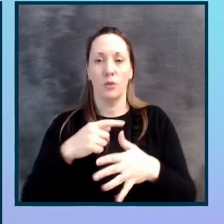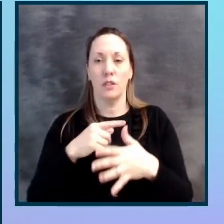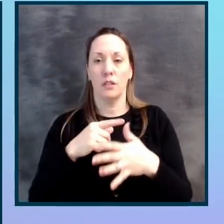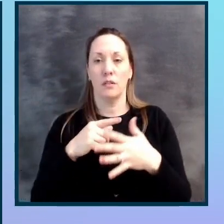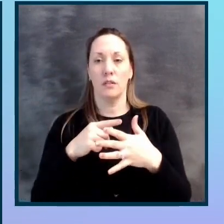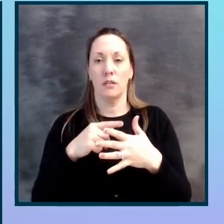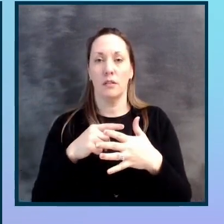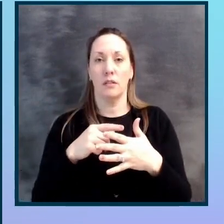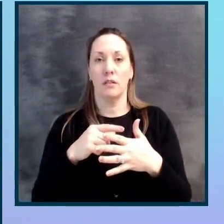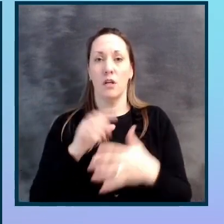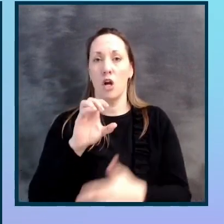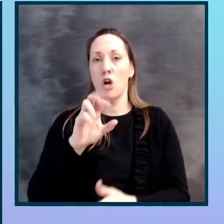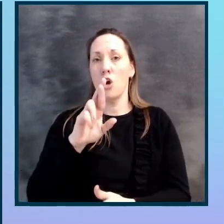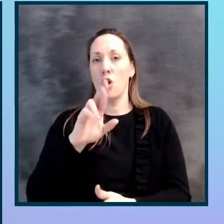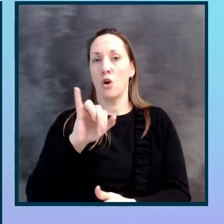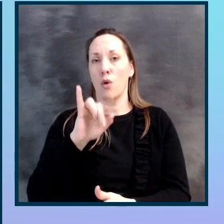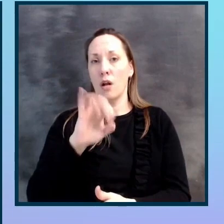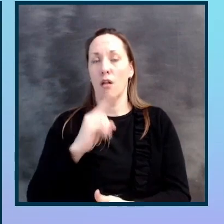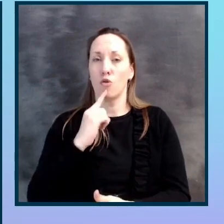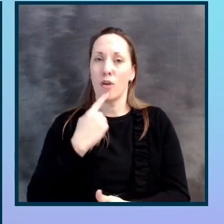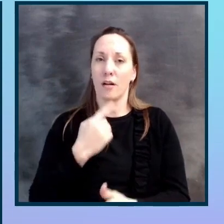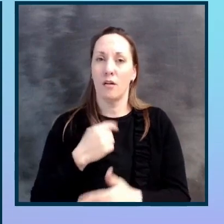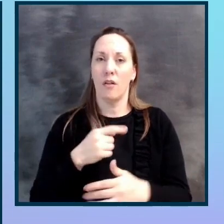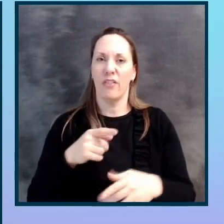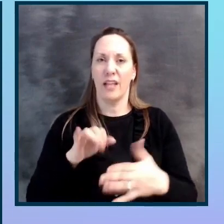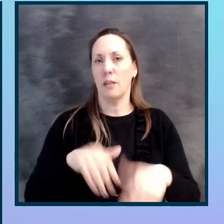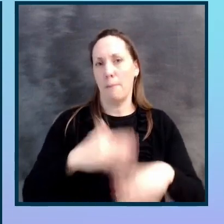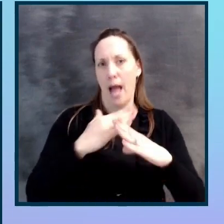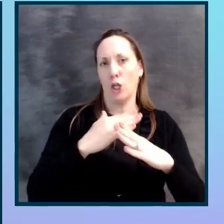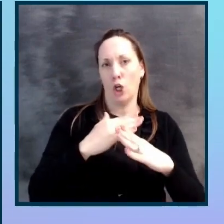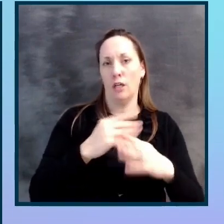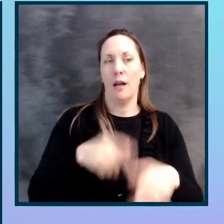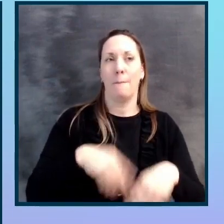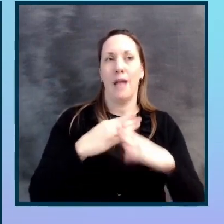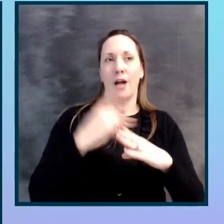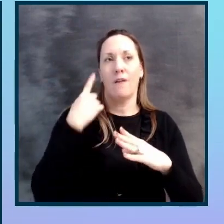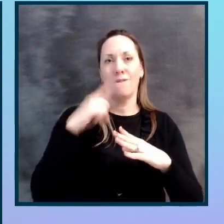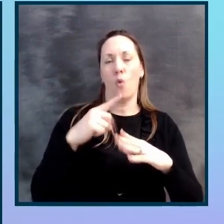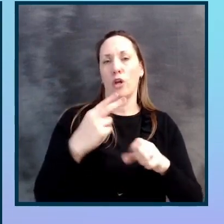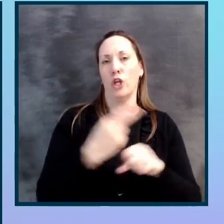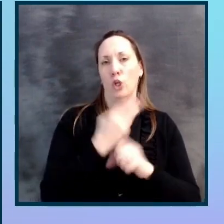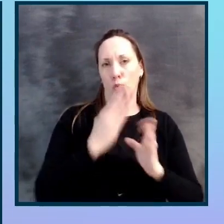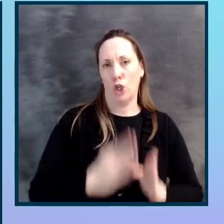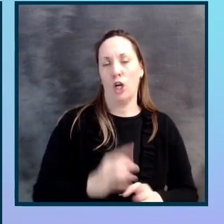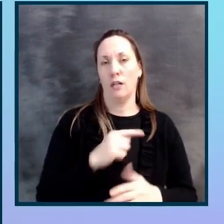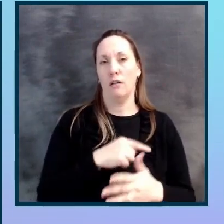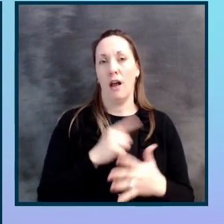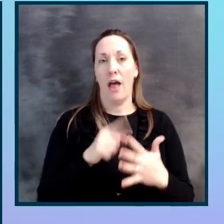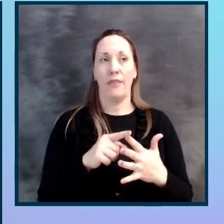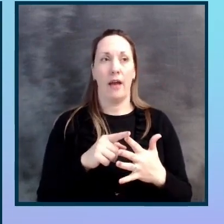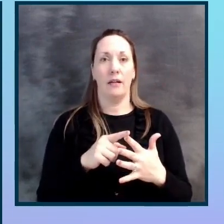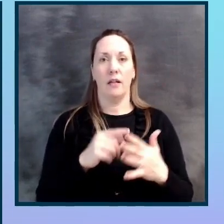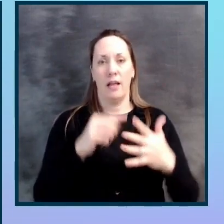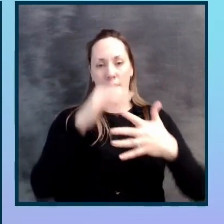critical is basically a blocker, right, it's a blocker for the user, and then it goes down from there.